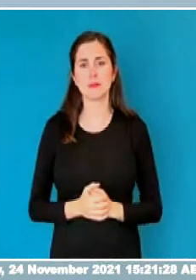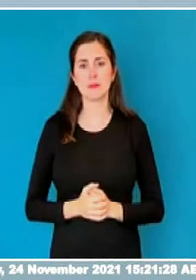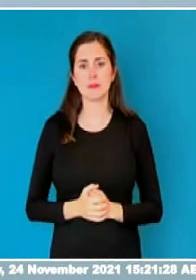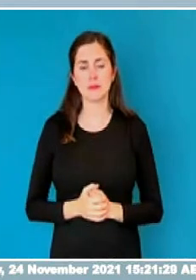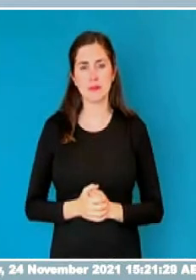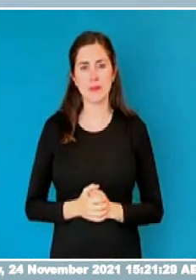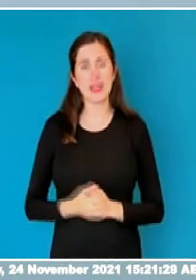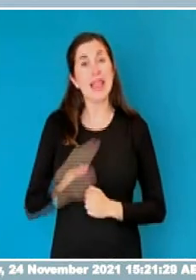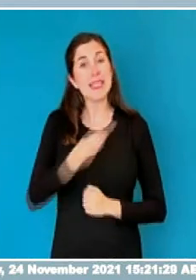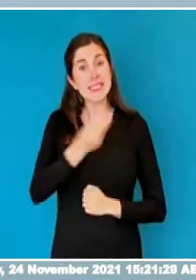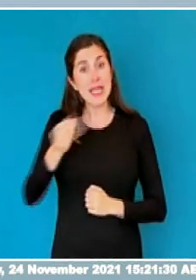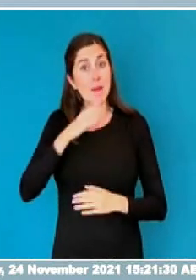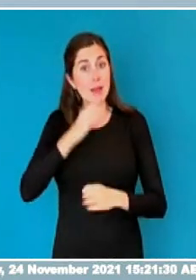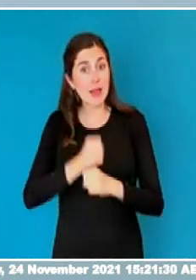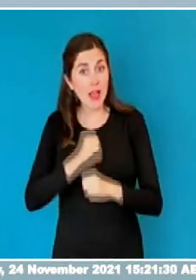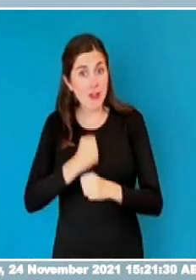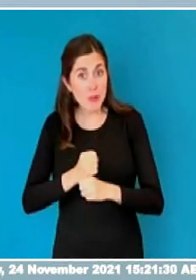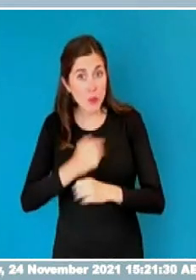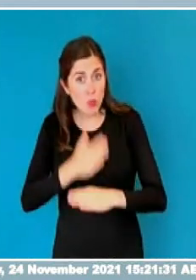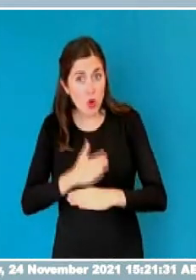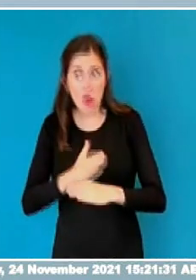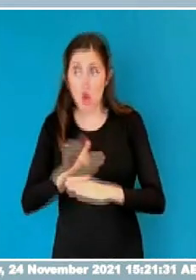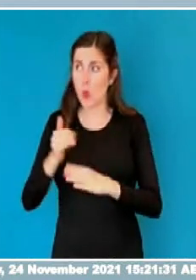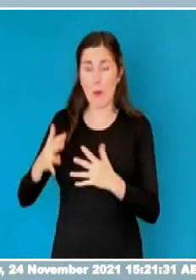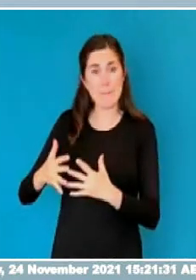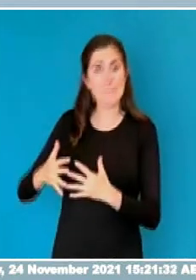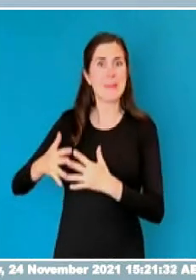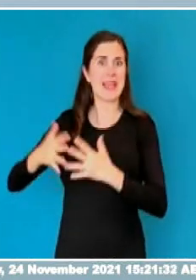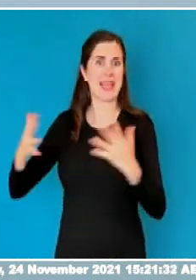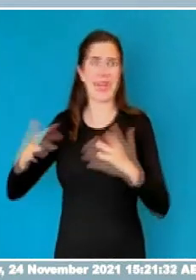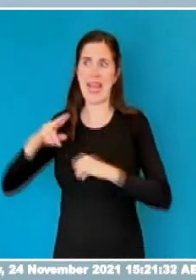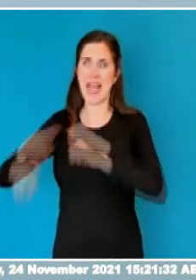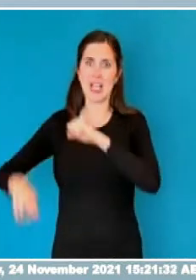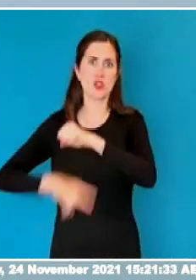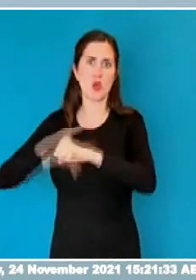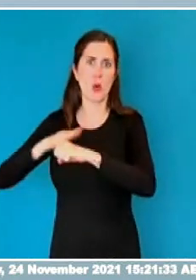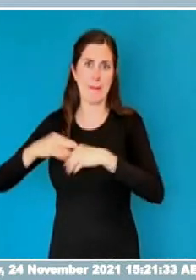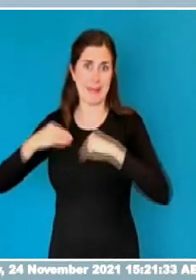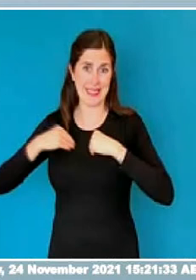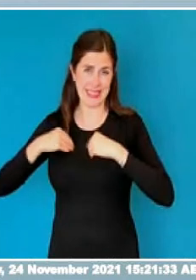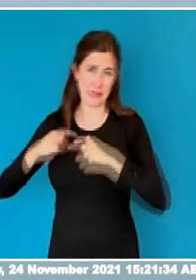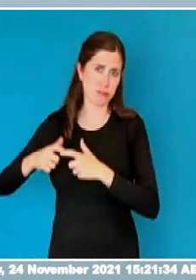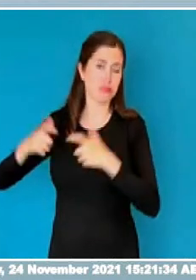of the big national companies or organisations, there would be people in those